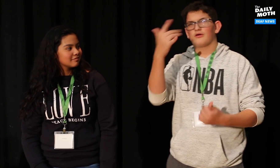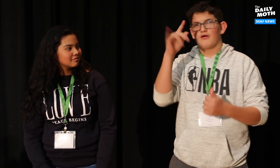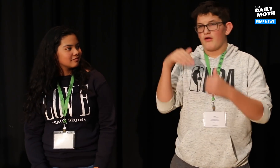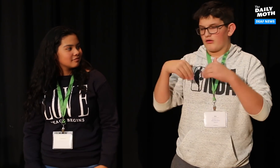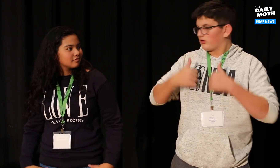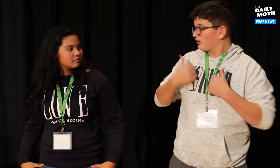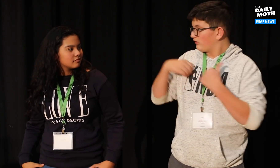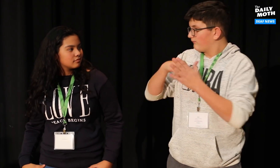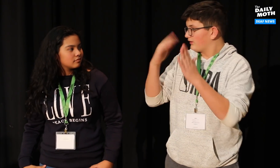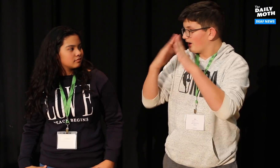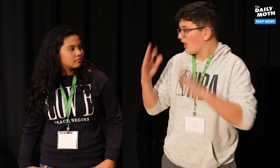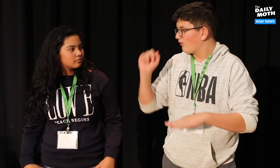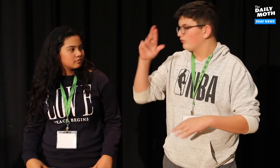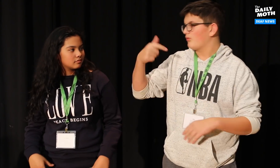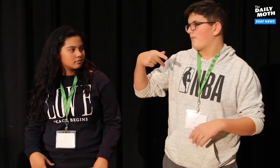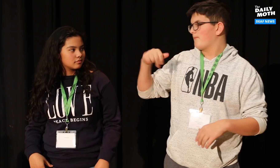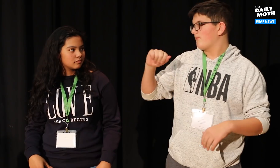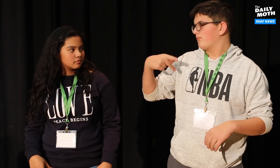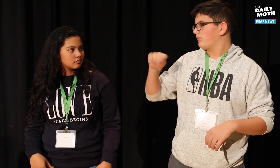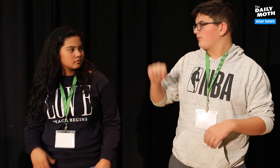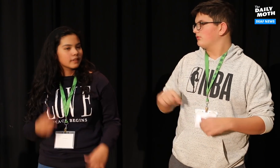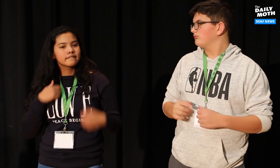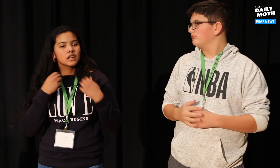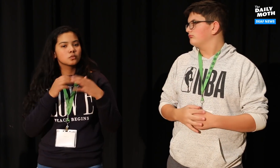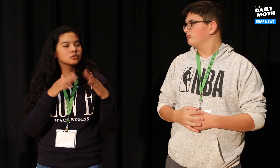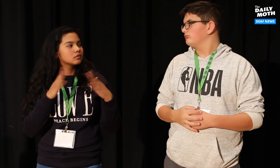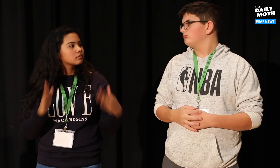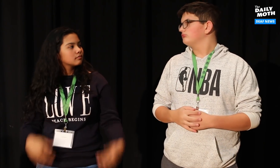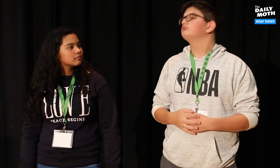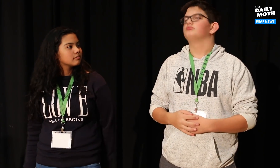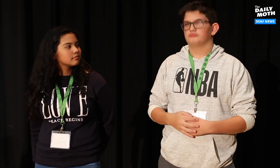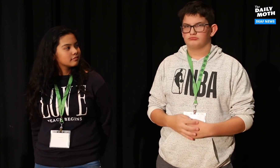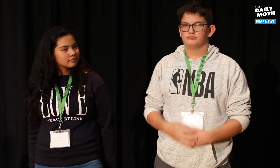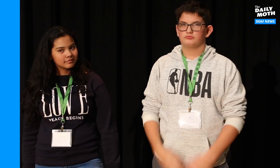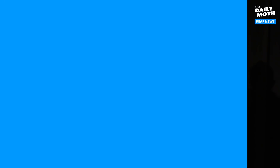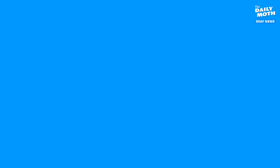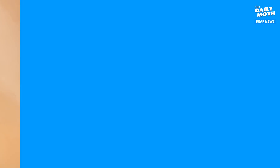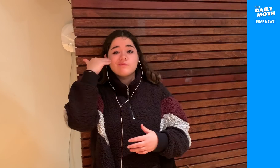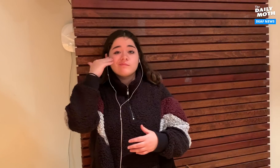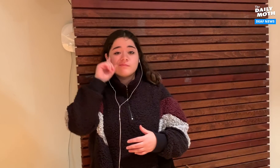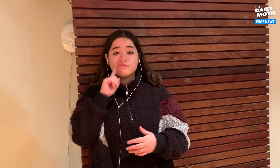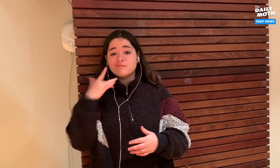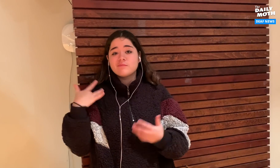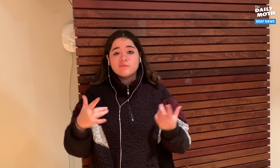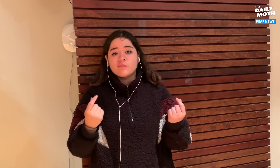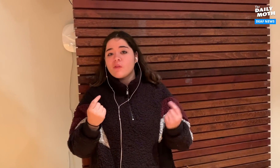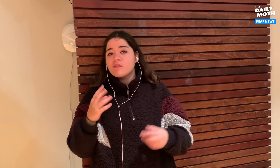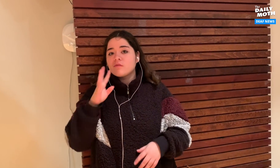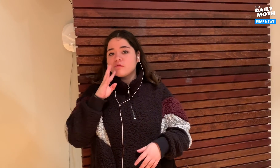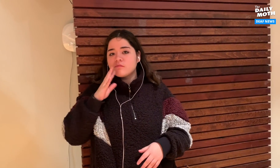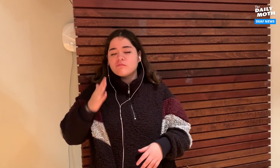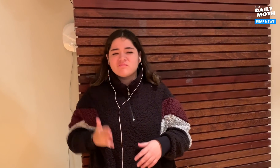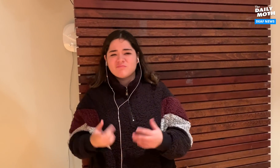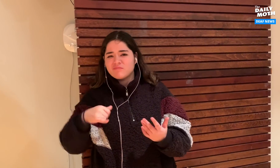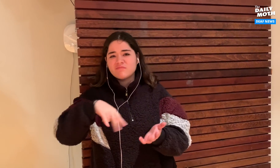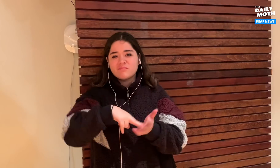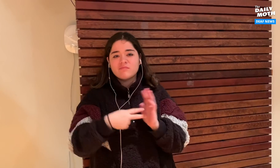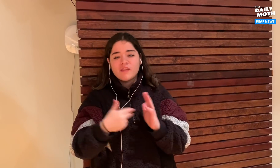Do you live in a house or in an apartment? I live in a house. Know how deaf people tend to have side conversations?